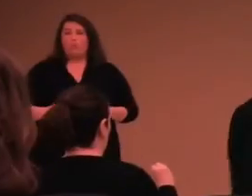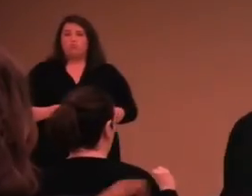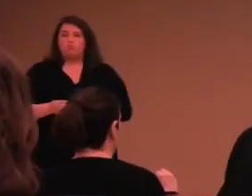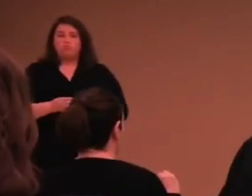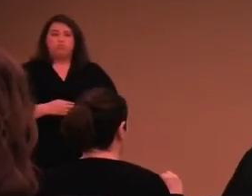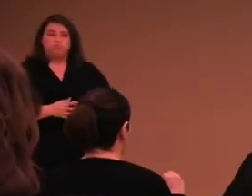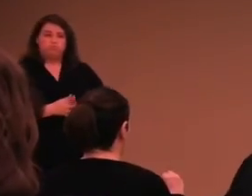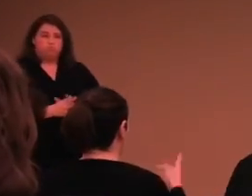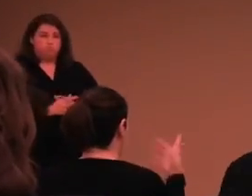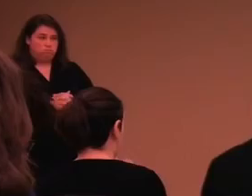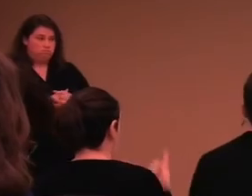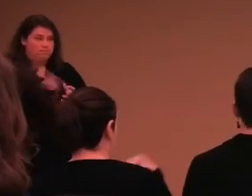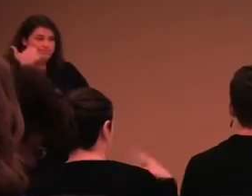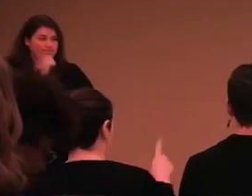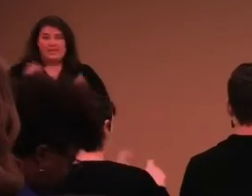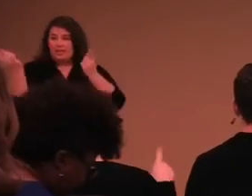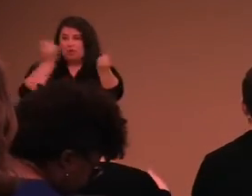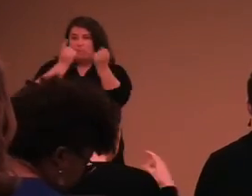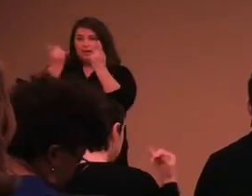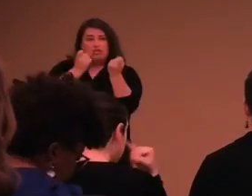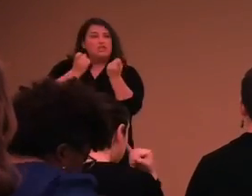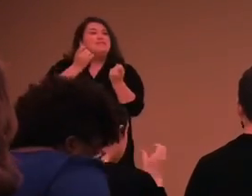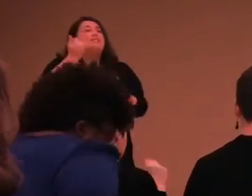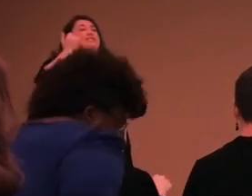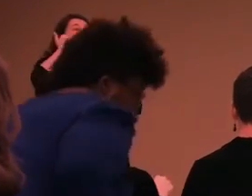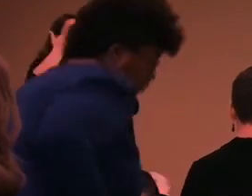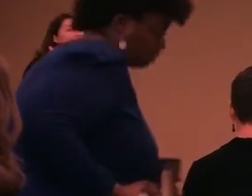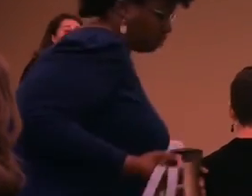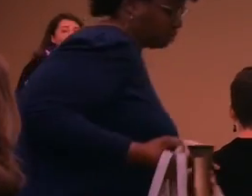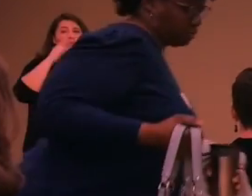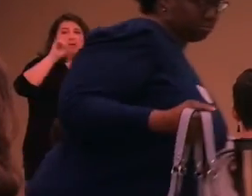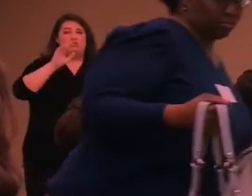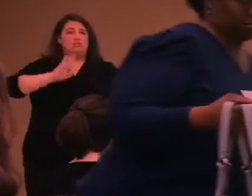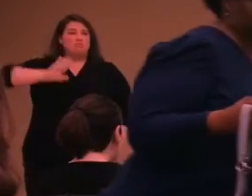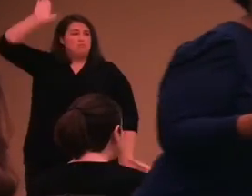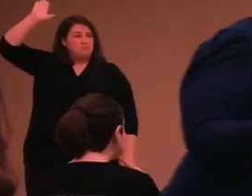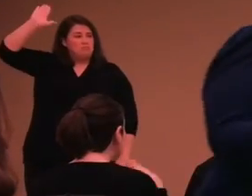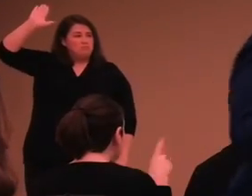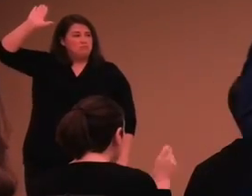Does anybody have any questions if you do please go and raise your hand say your question, and I'm going to repeat it